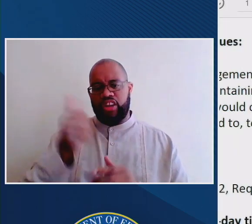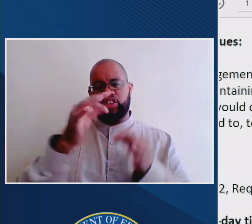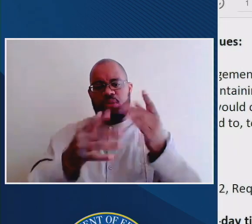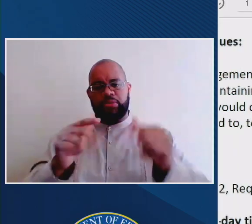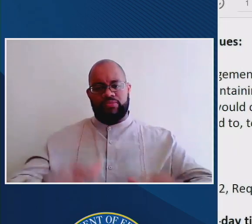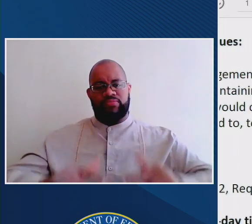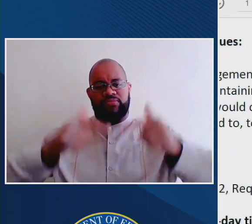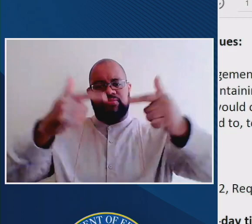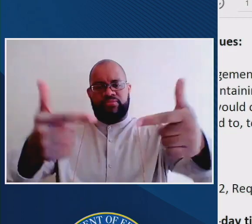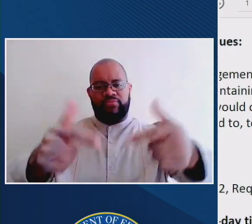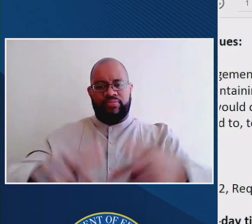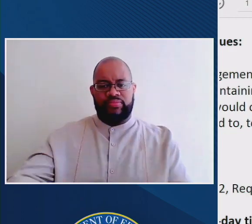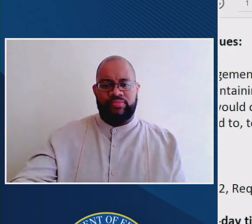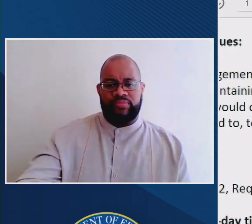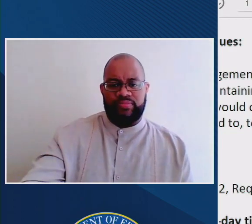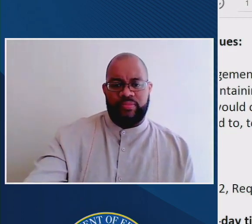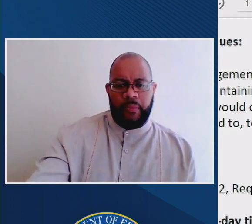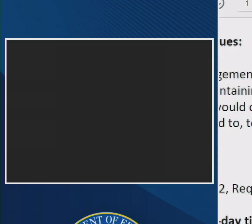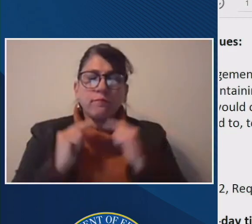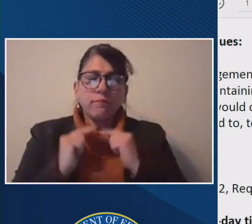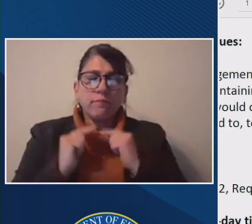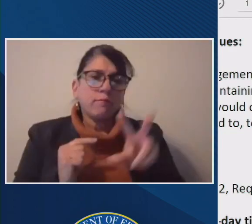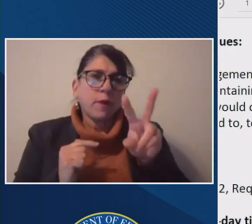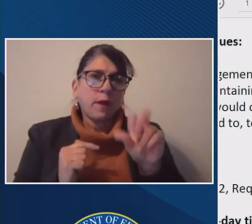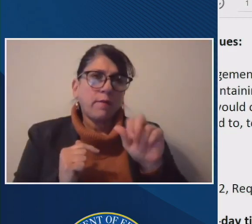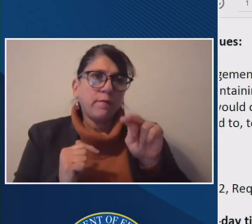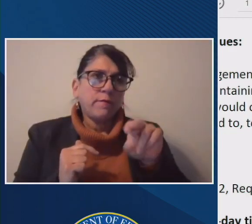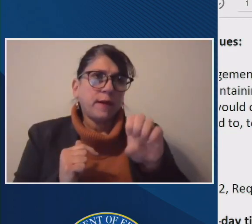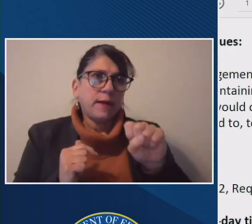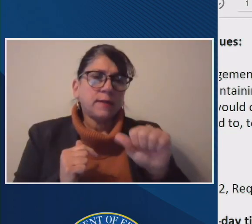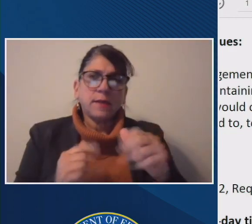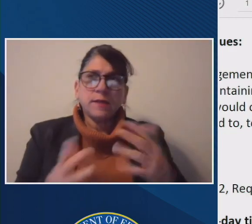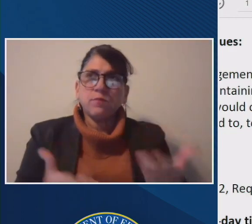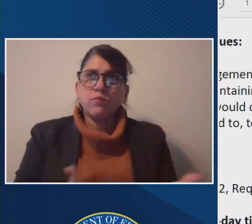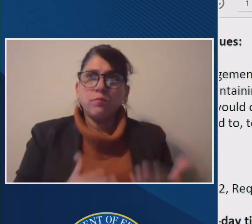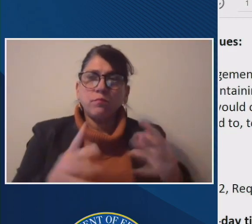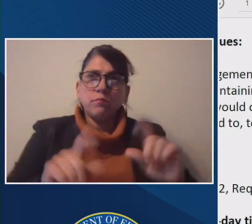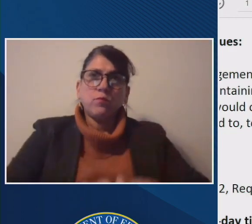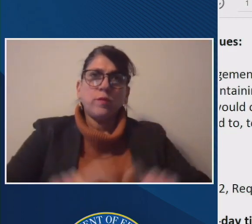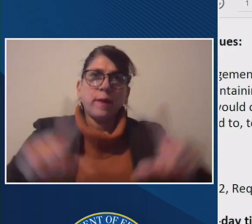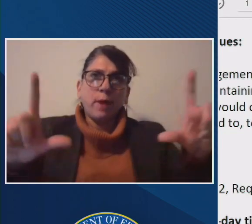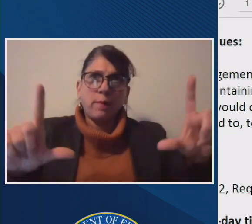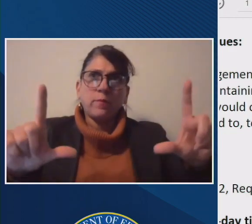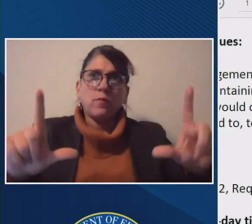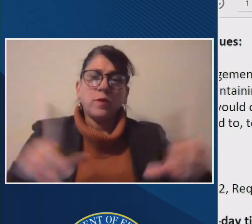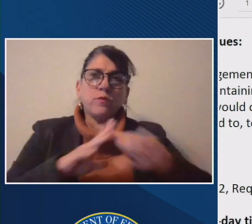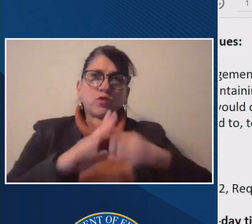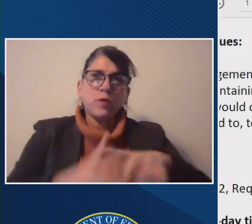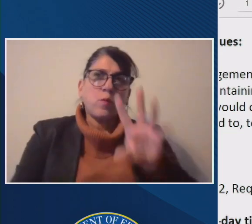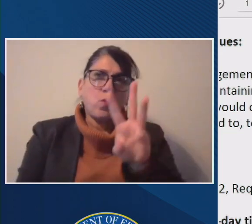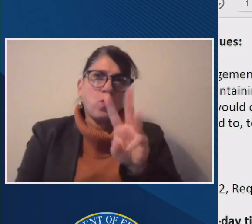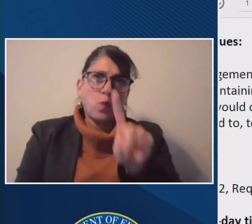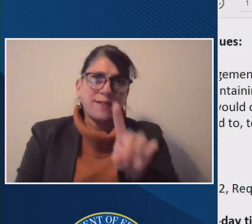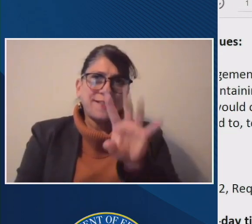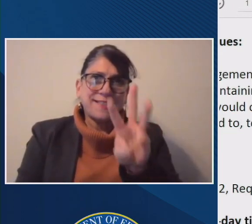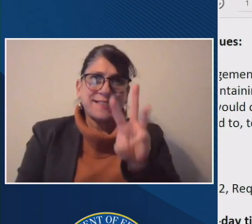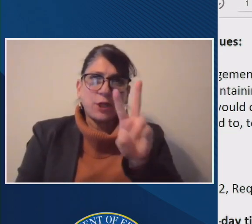Vanessa has brought those up for you. And where we're going to start in 162. The cash management regulations establish